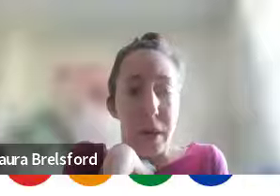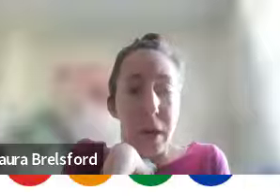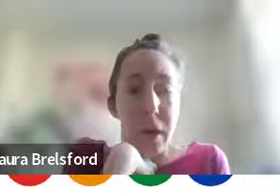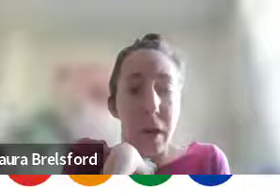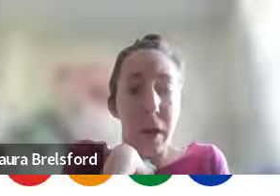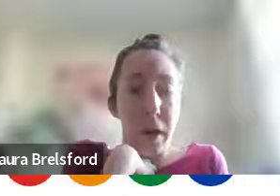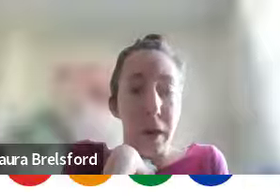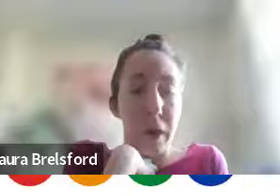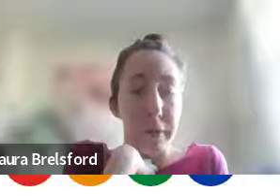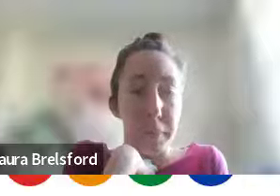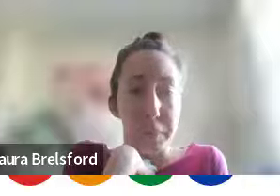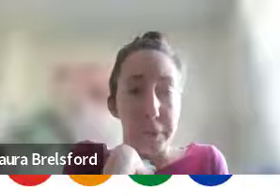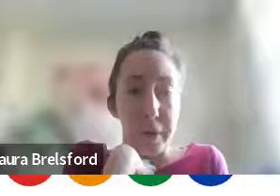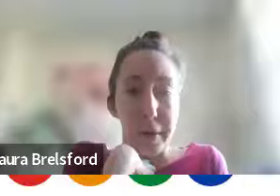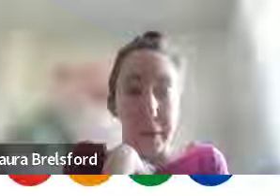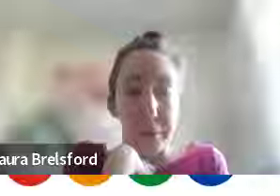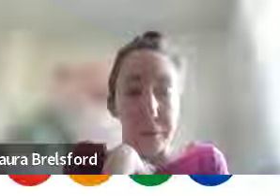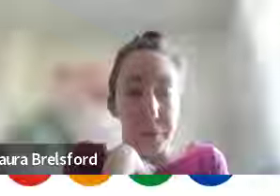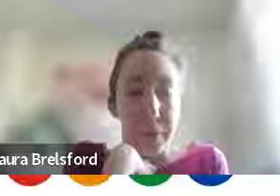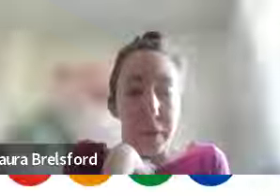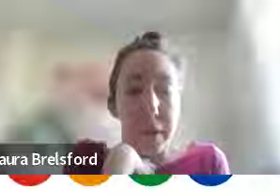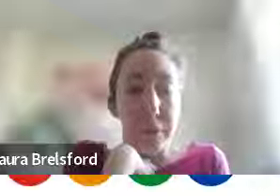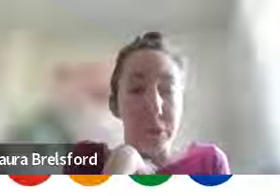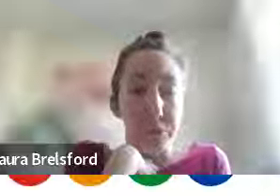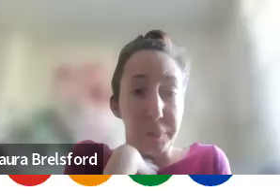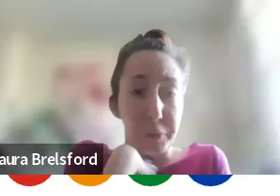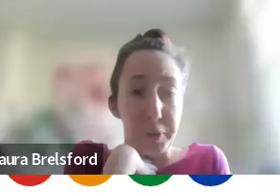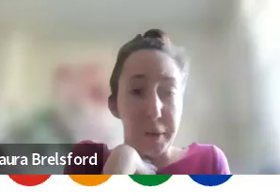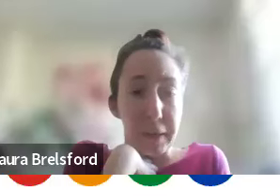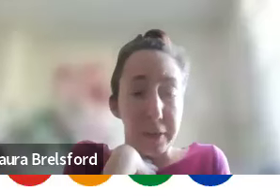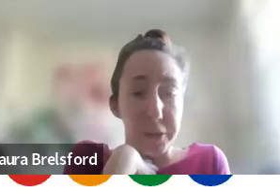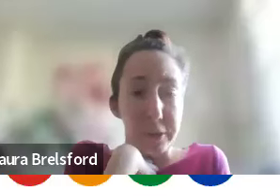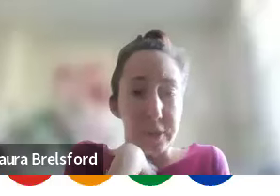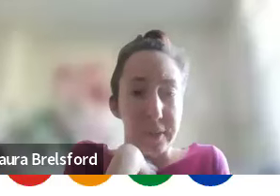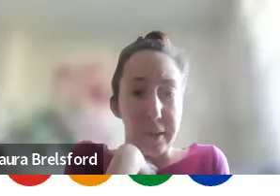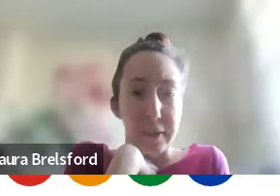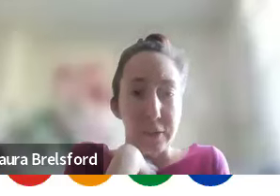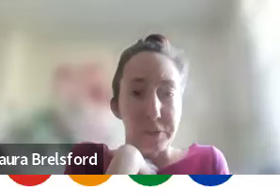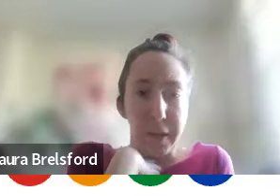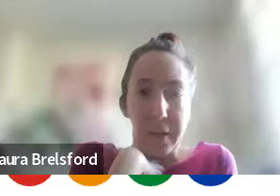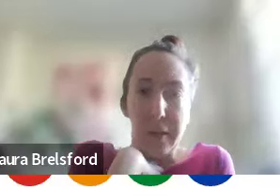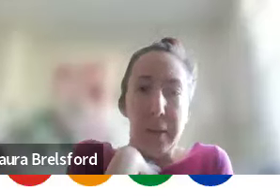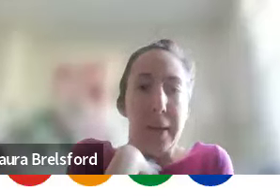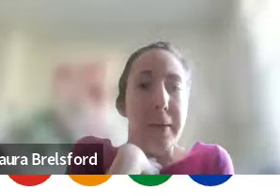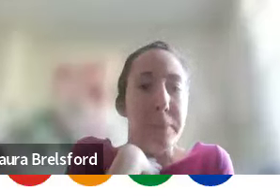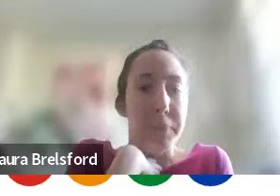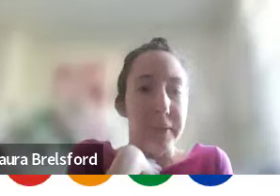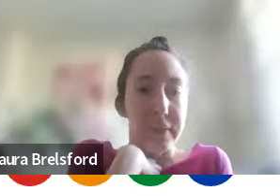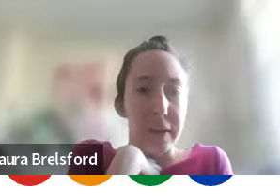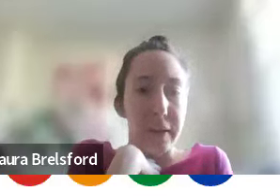PASS OR FREE ACCOUNT. SO, ABSOLUTELY IF YOU ARE